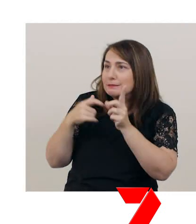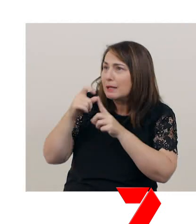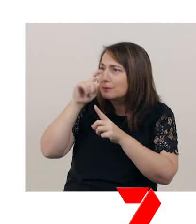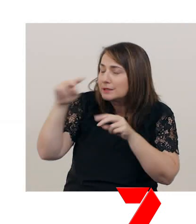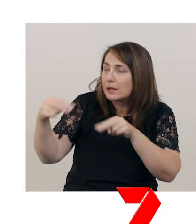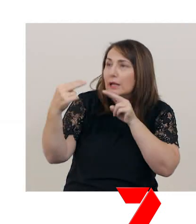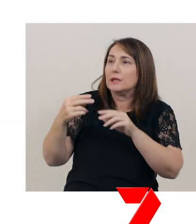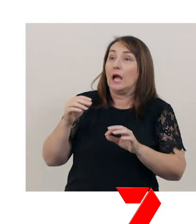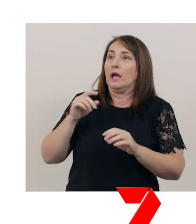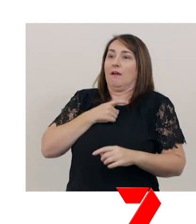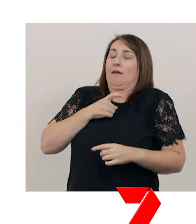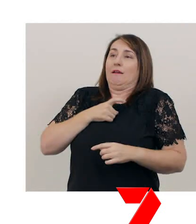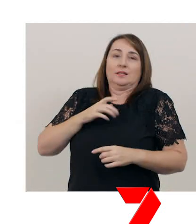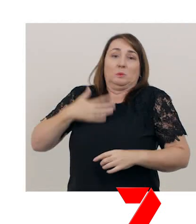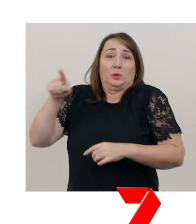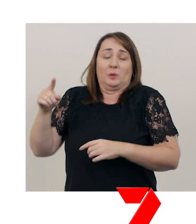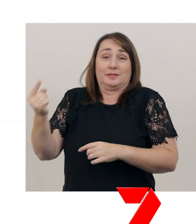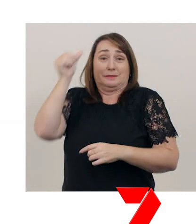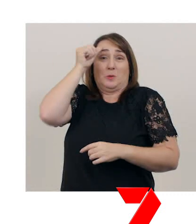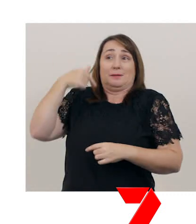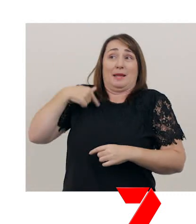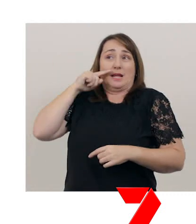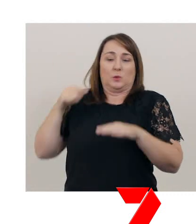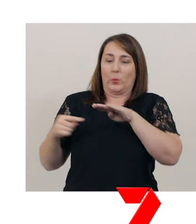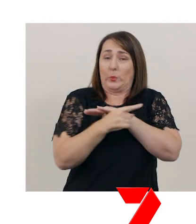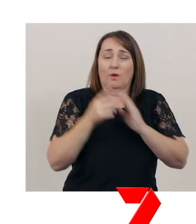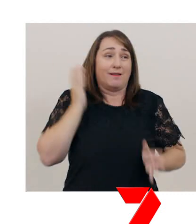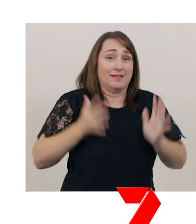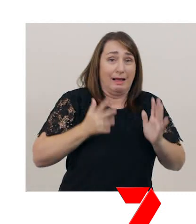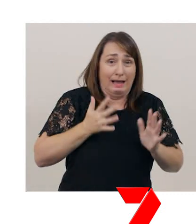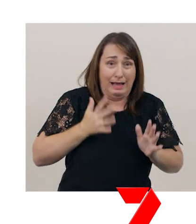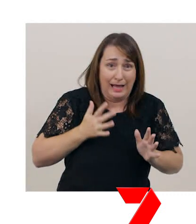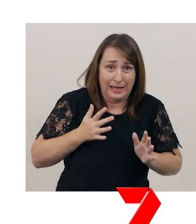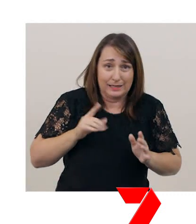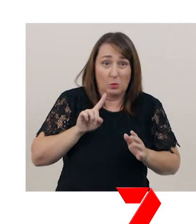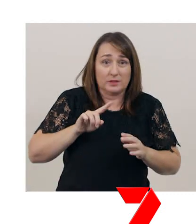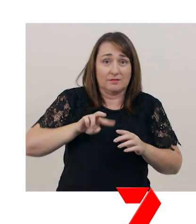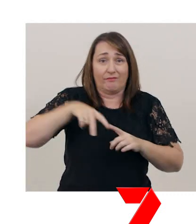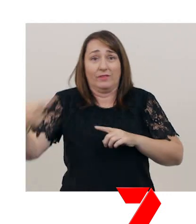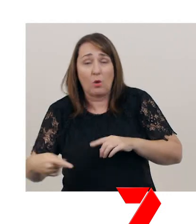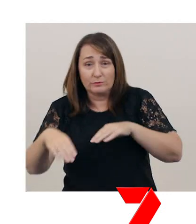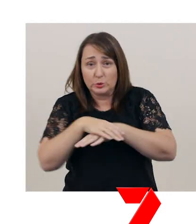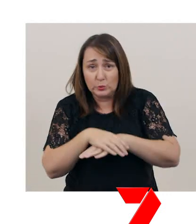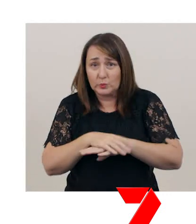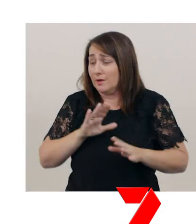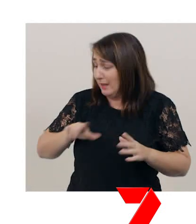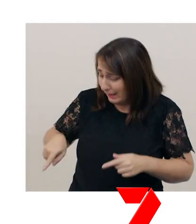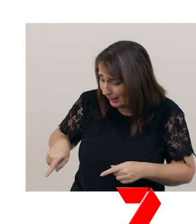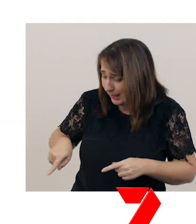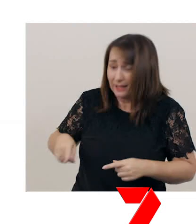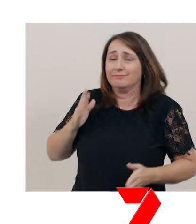Truly scared she would be recognised, she fled the festival in such haste, that a golden satin slipper fell from her foot.